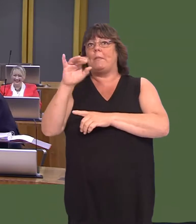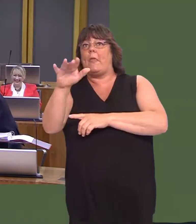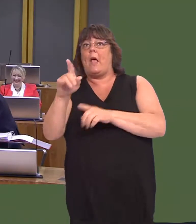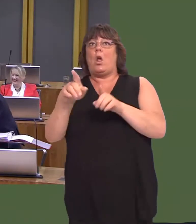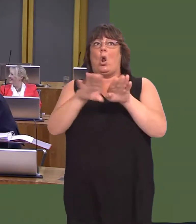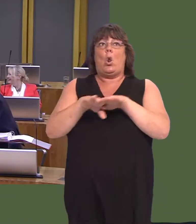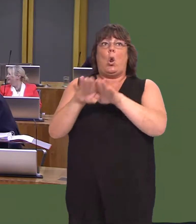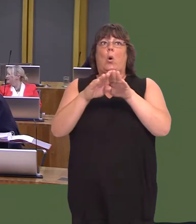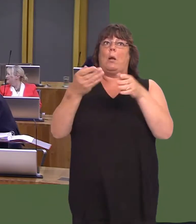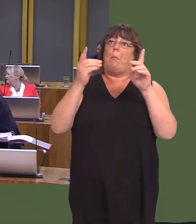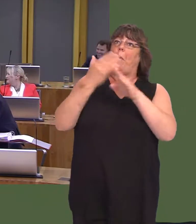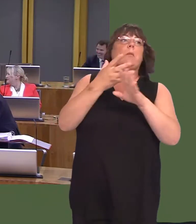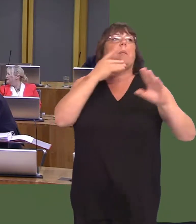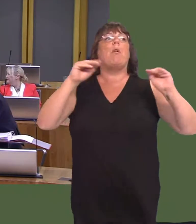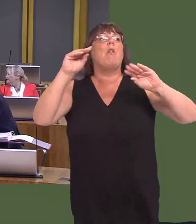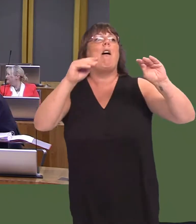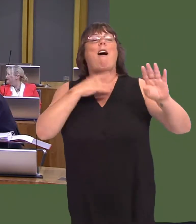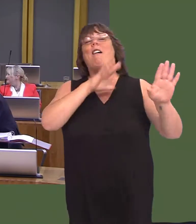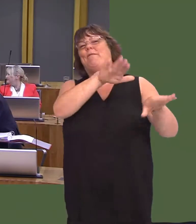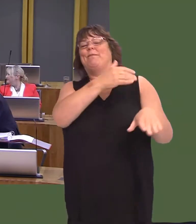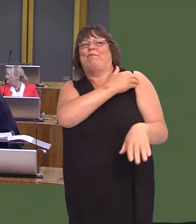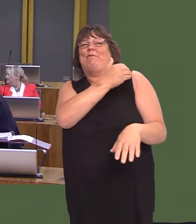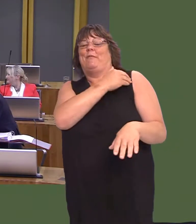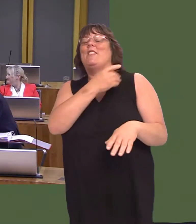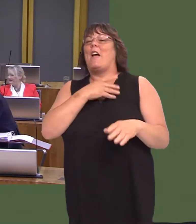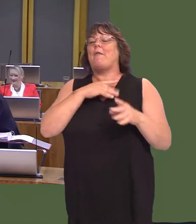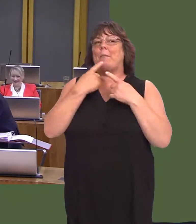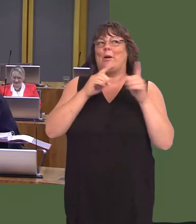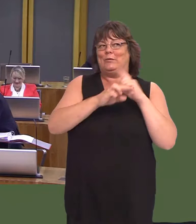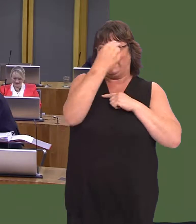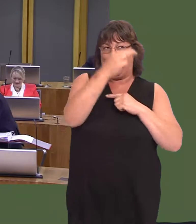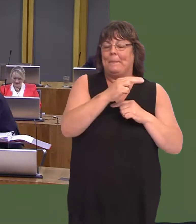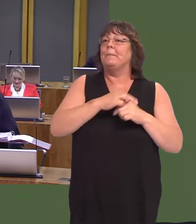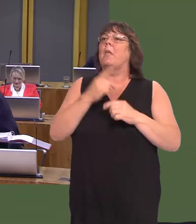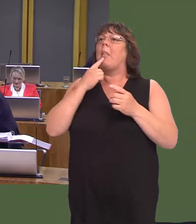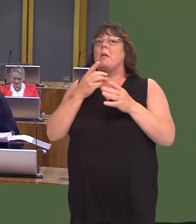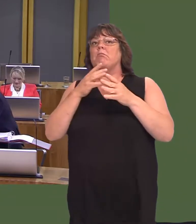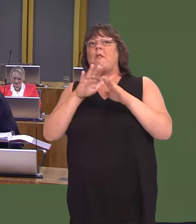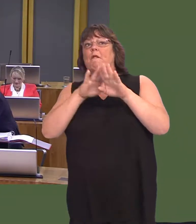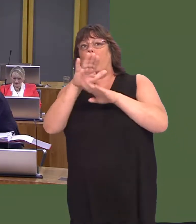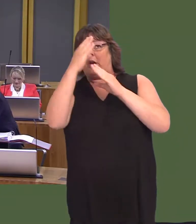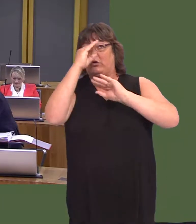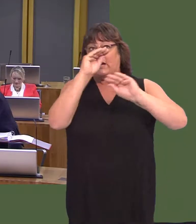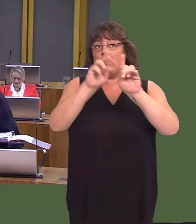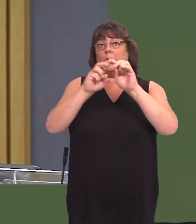was heckling me there, reminding me to mention itófurther and higher education and transport providers.